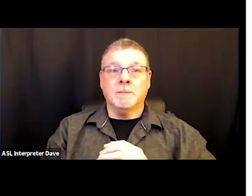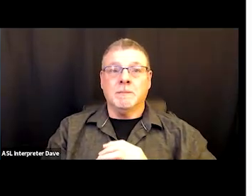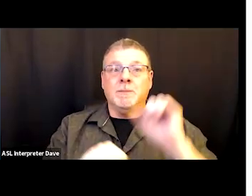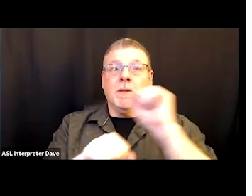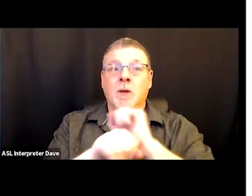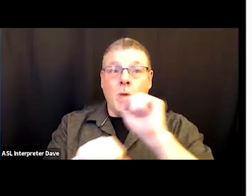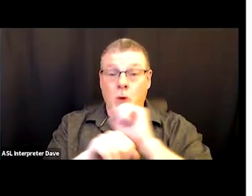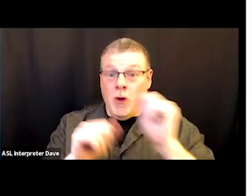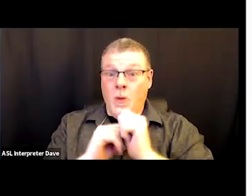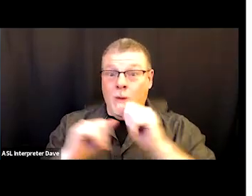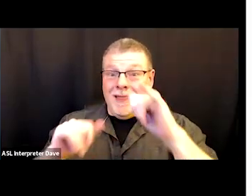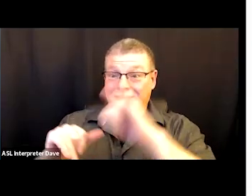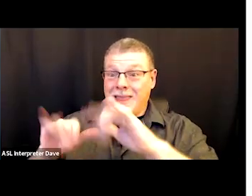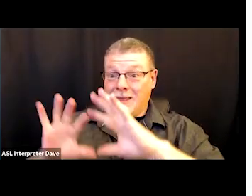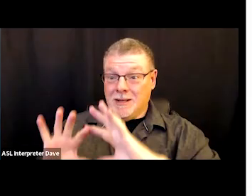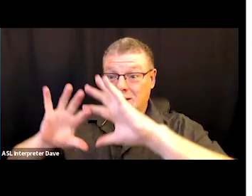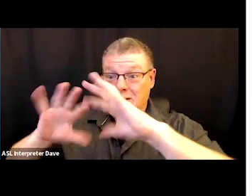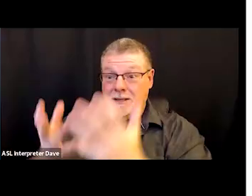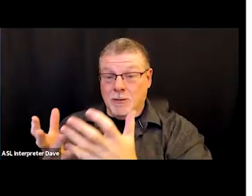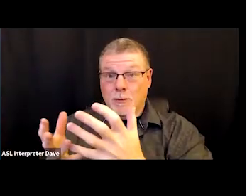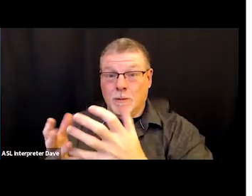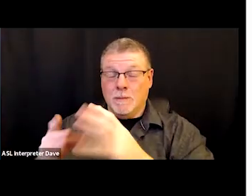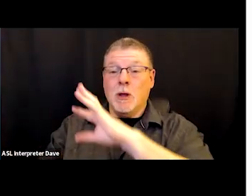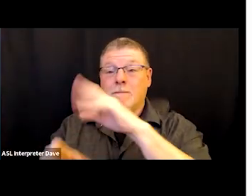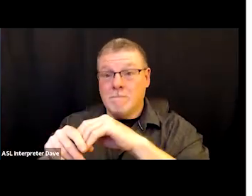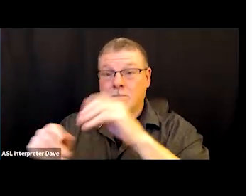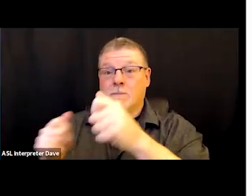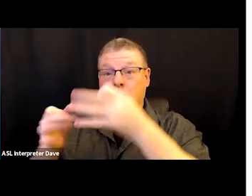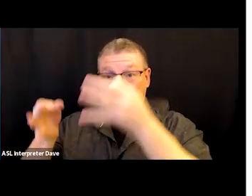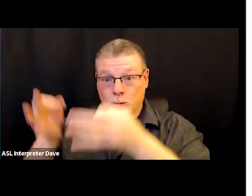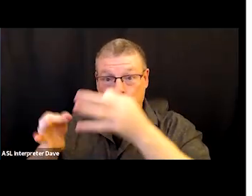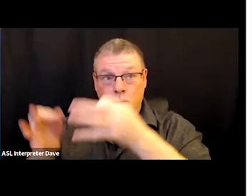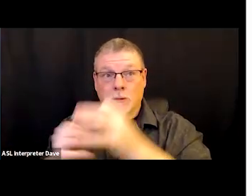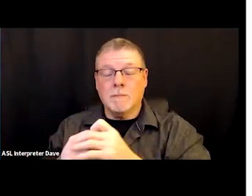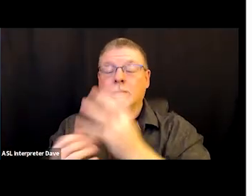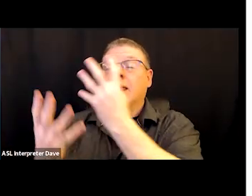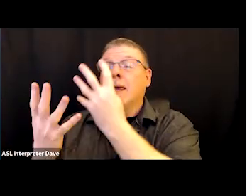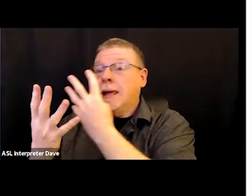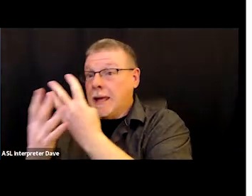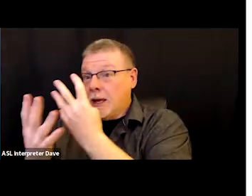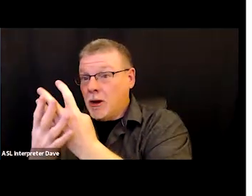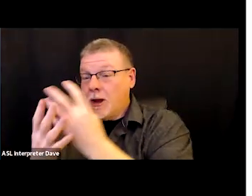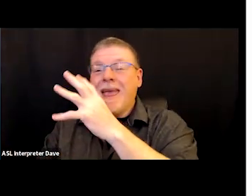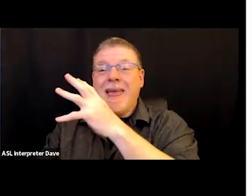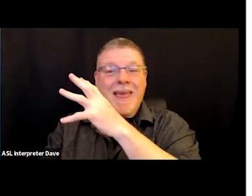with this particular justice-involved populations, both incarcerated and in the community,